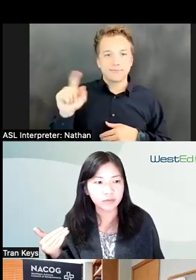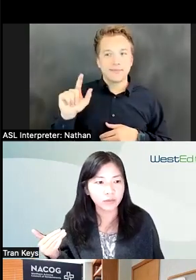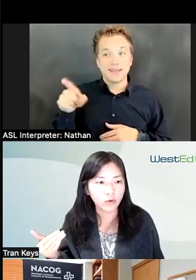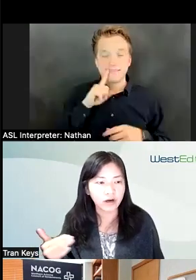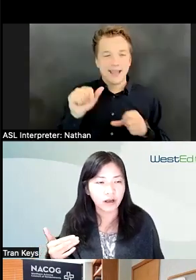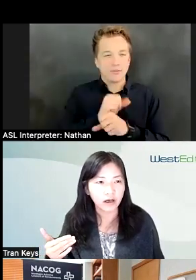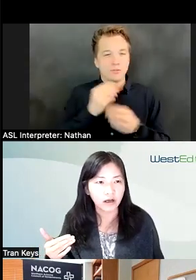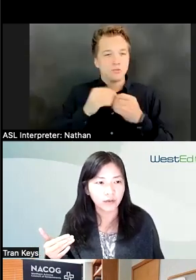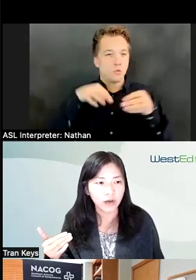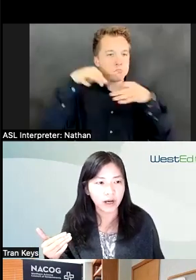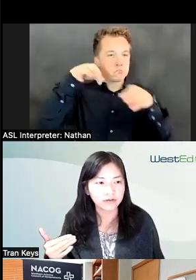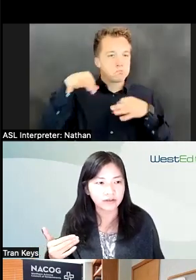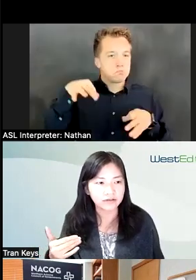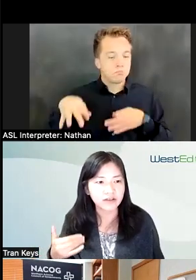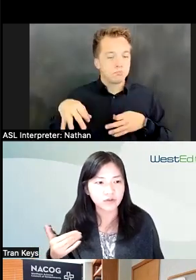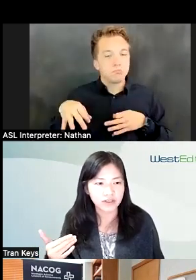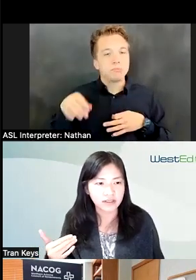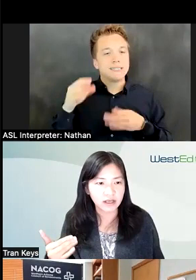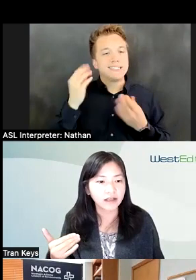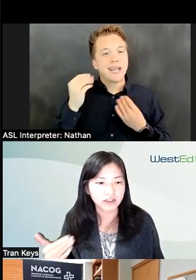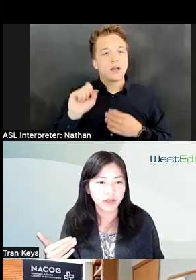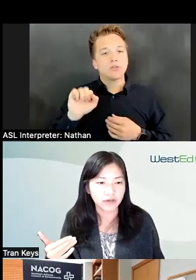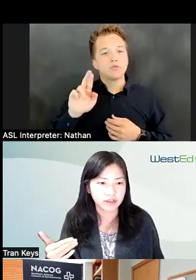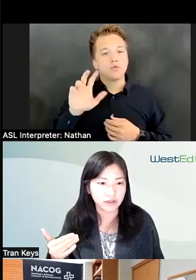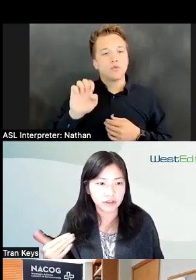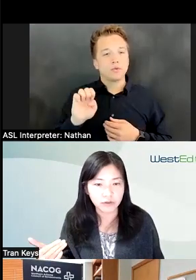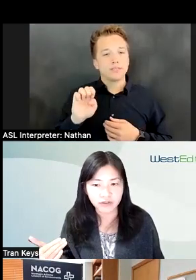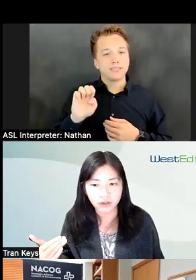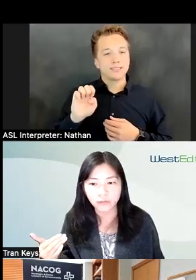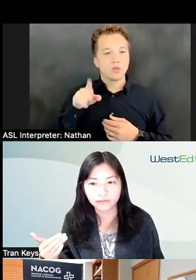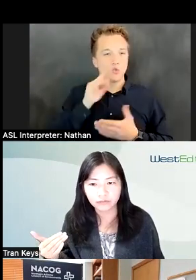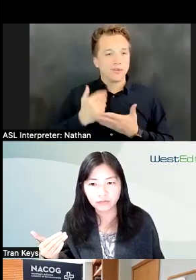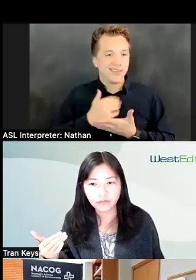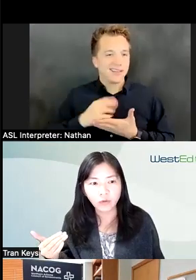bit more about the data sources and collection methods you would use.